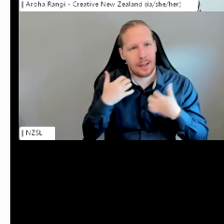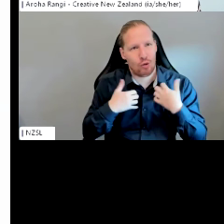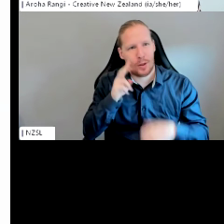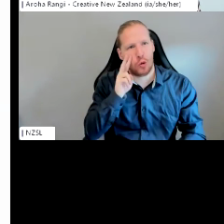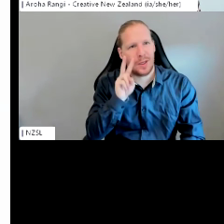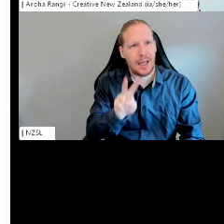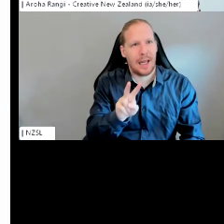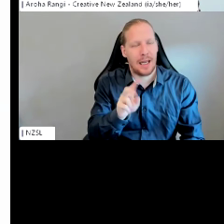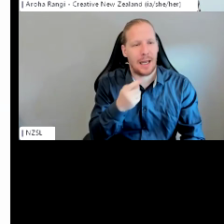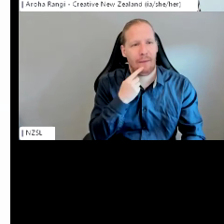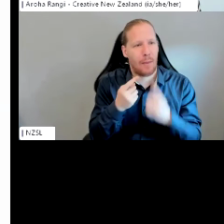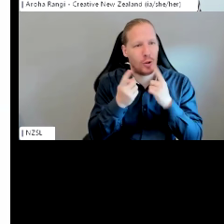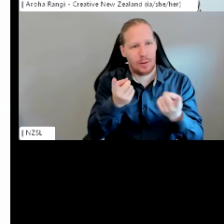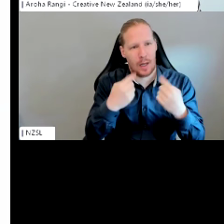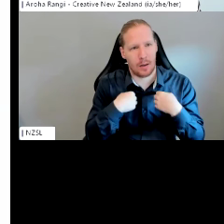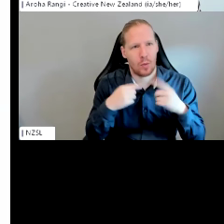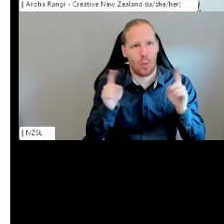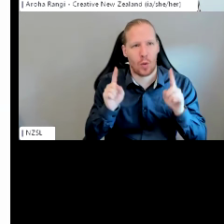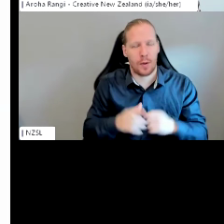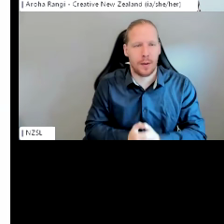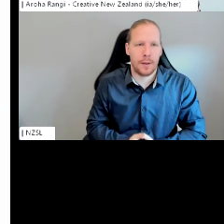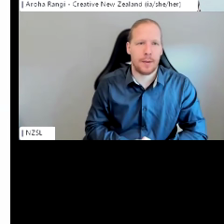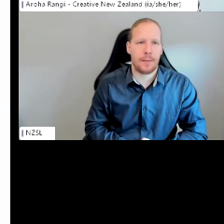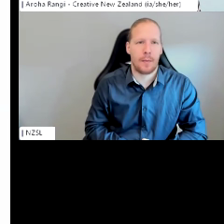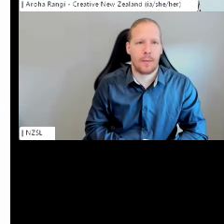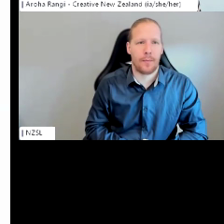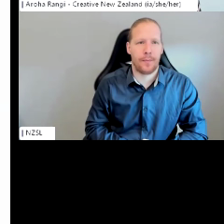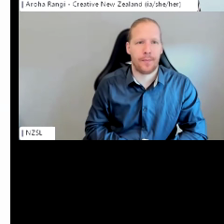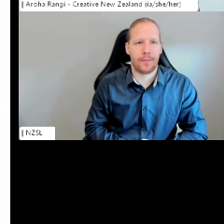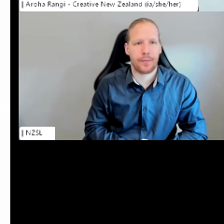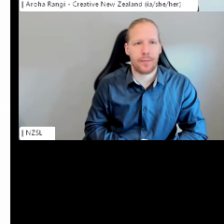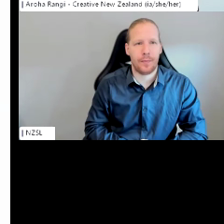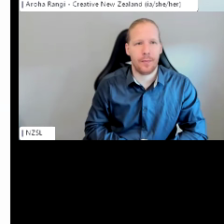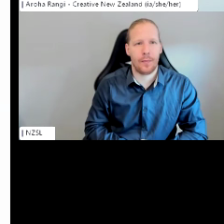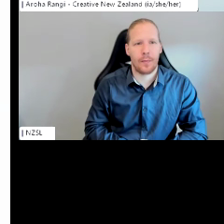are. It's really important to say though that this isn't a backwards looking study. Although